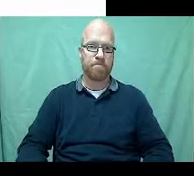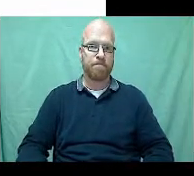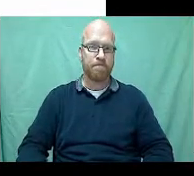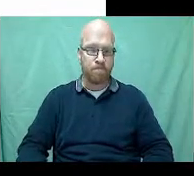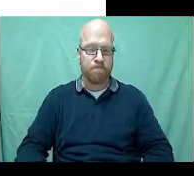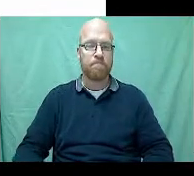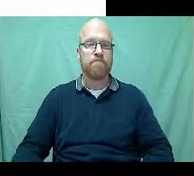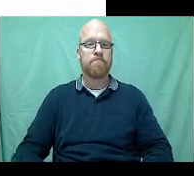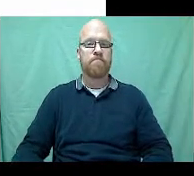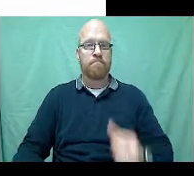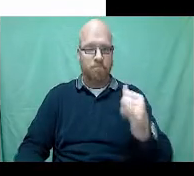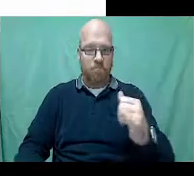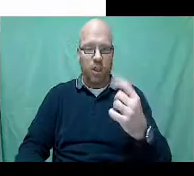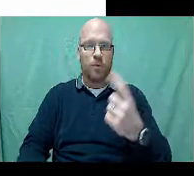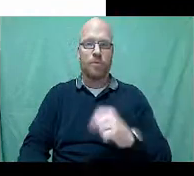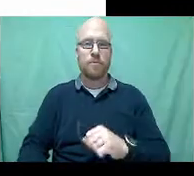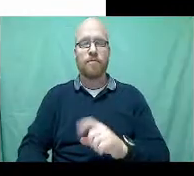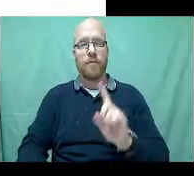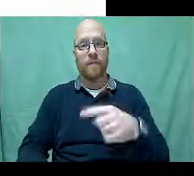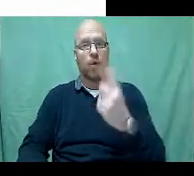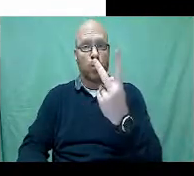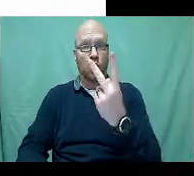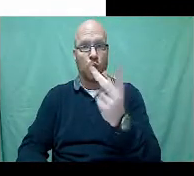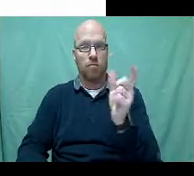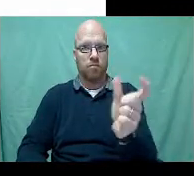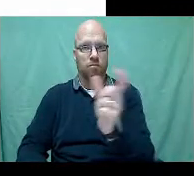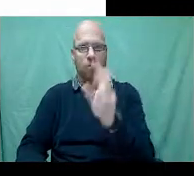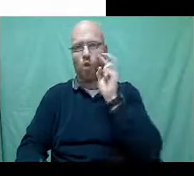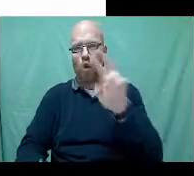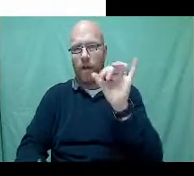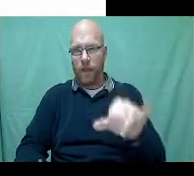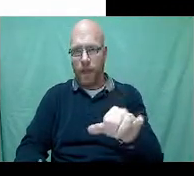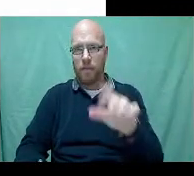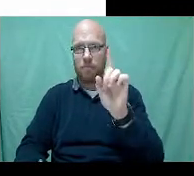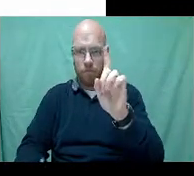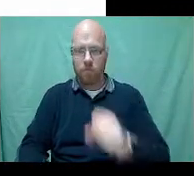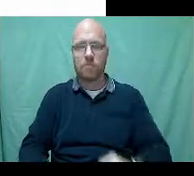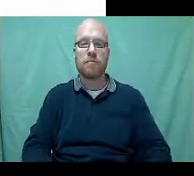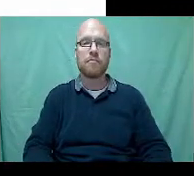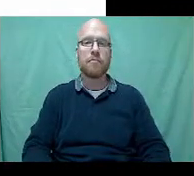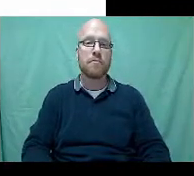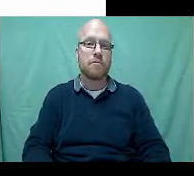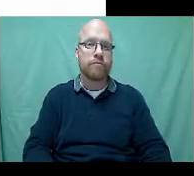Okay, that's right. We've split our 14 into 10x plus 4x.